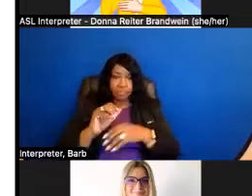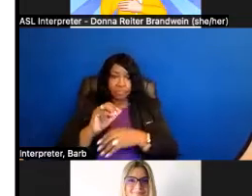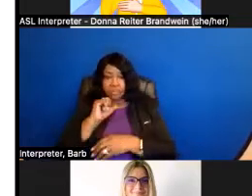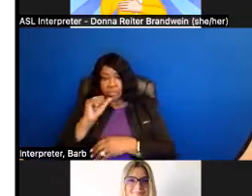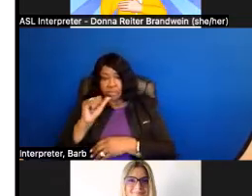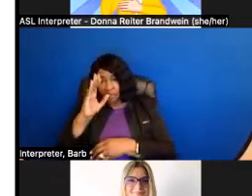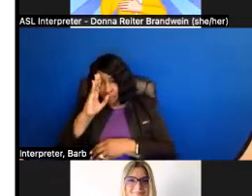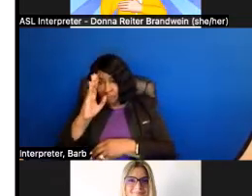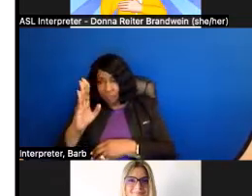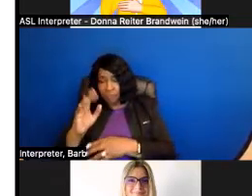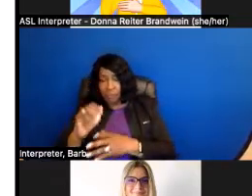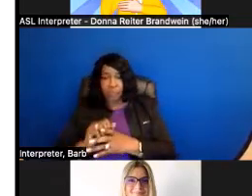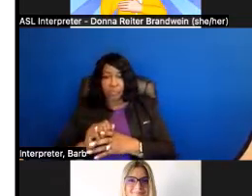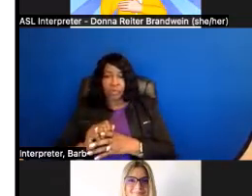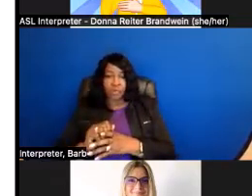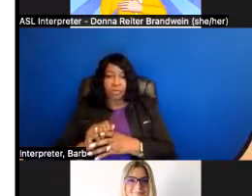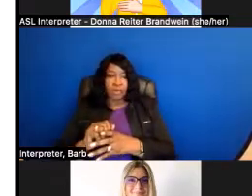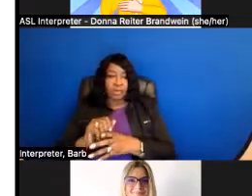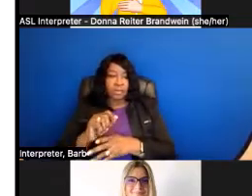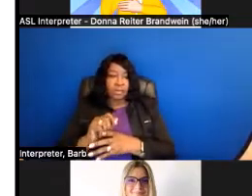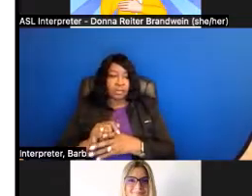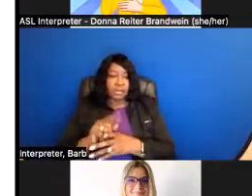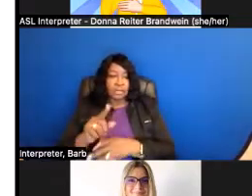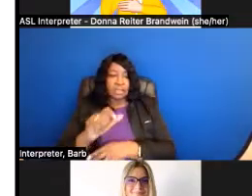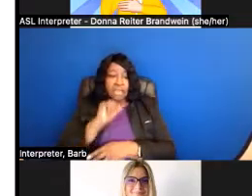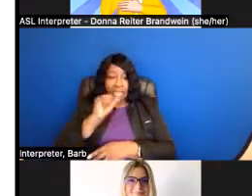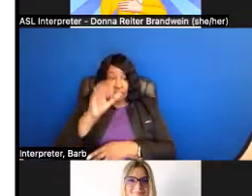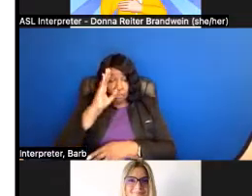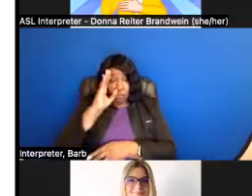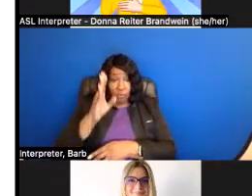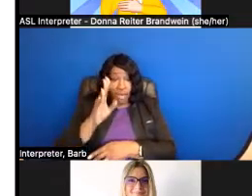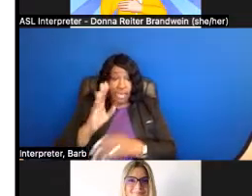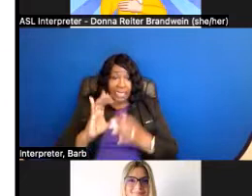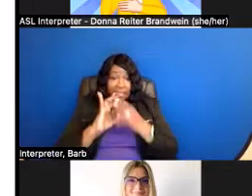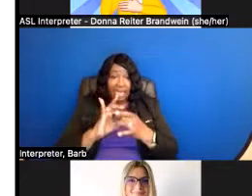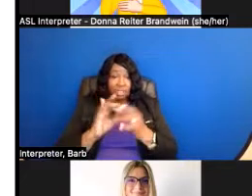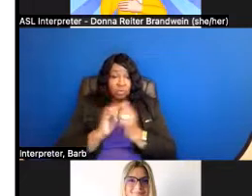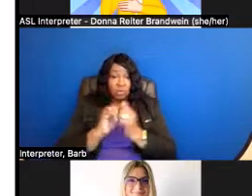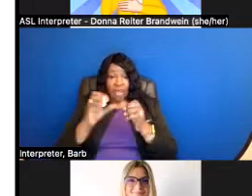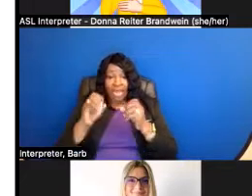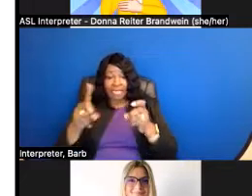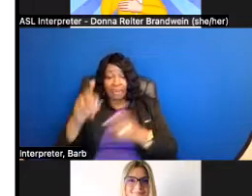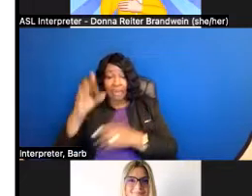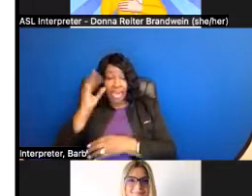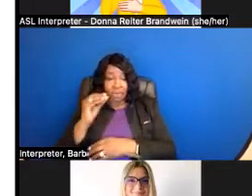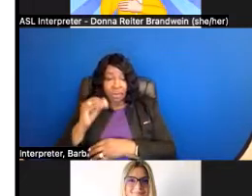So the indirect connection to academic experience, Erin expressed, "just like having a space,